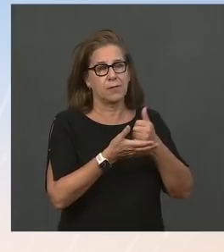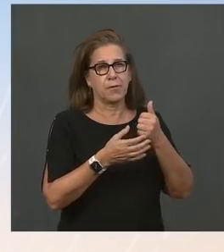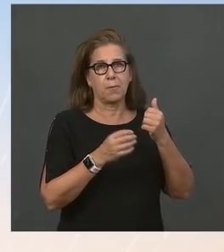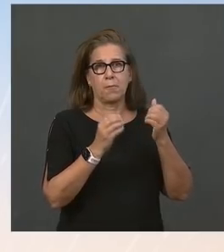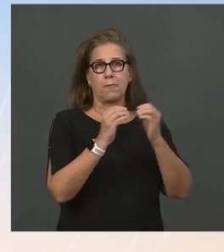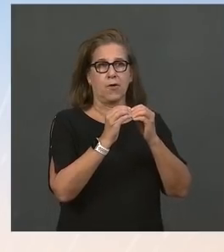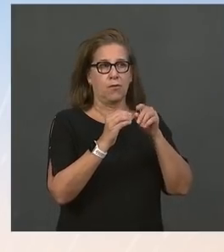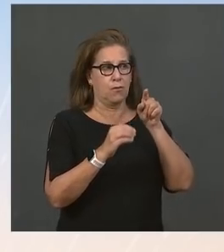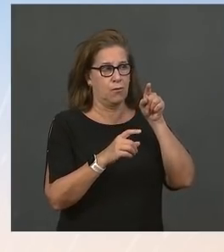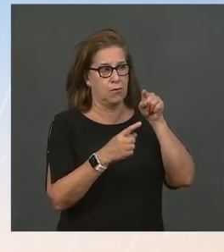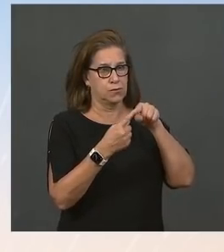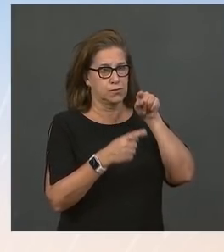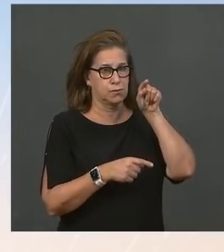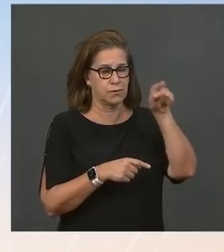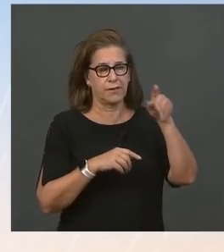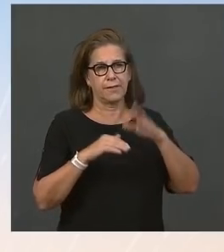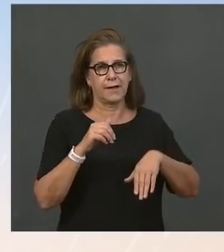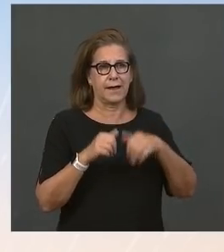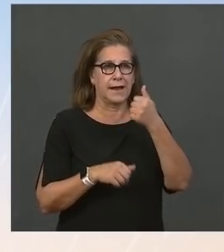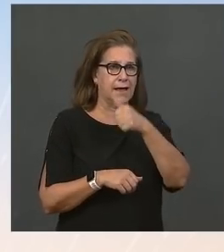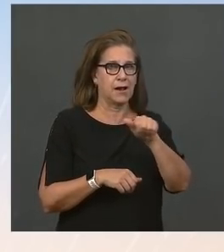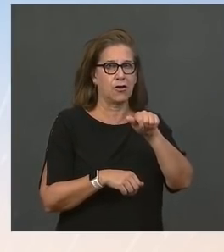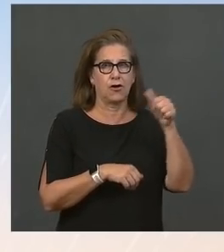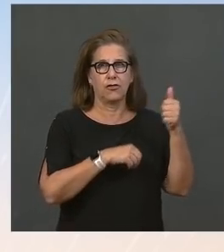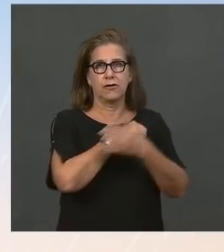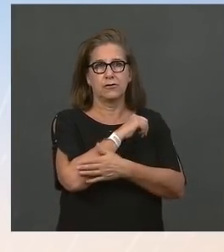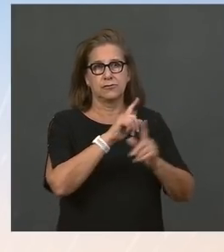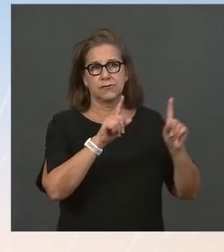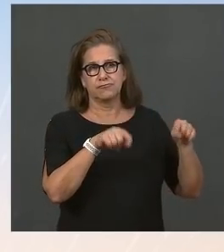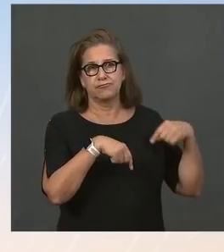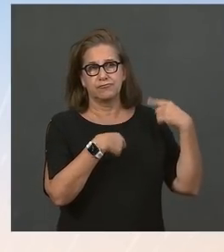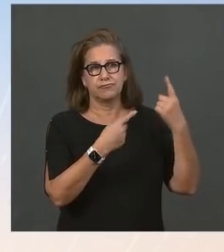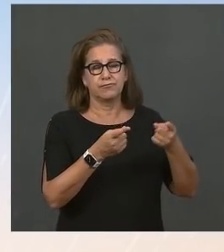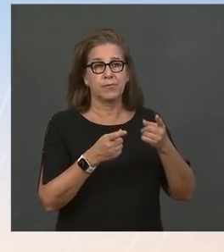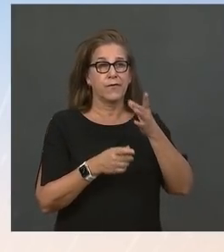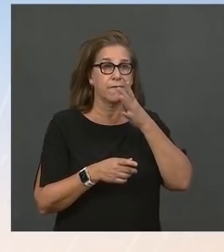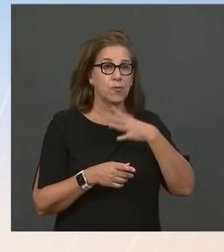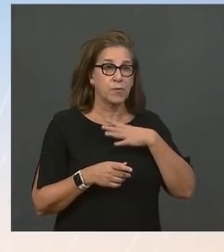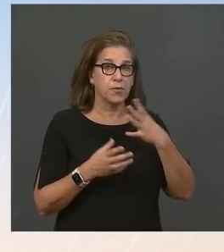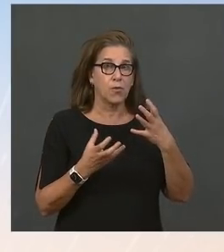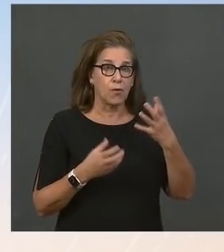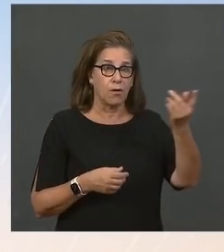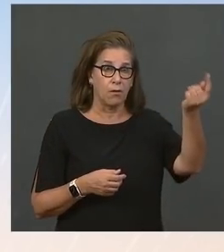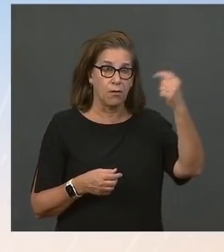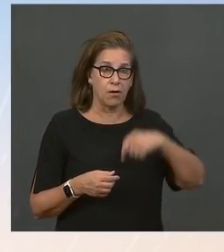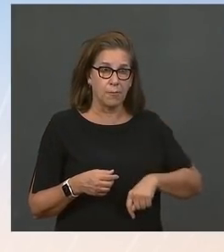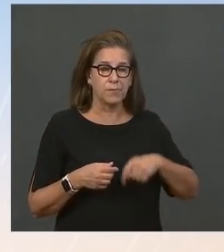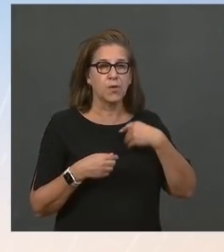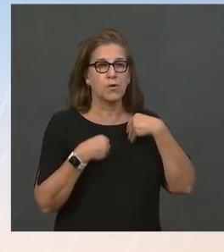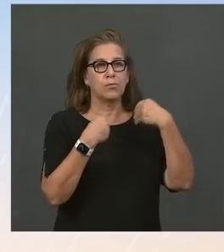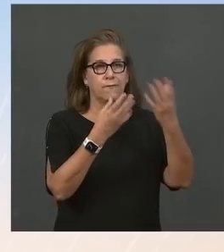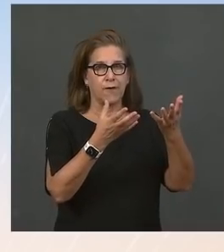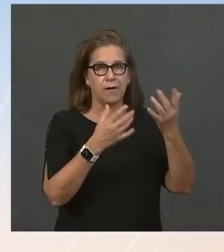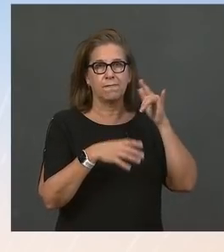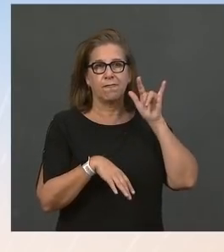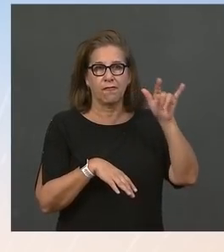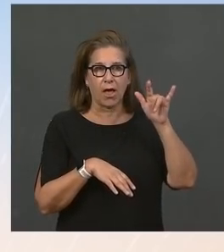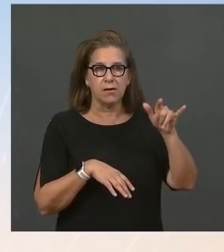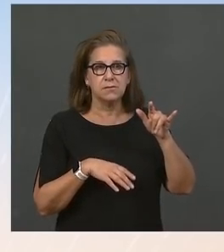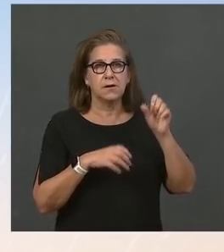is the ability for people who want to leave to depart; ensuring there are flights that can depart to do that or people can cross over land;